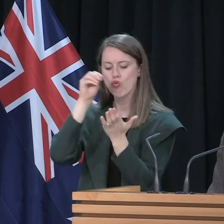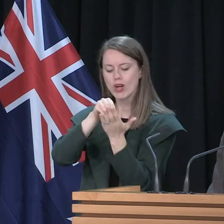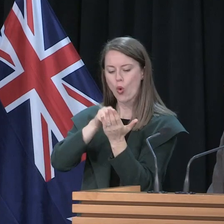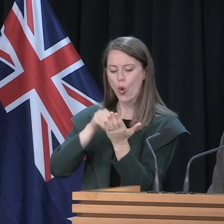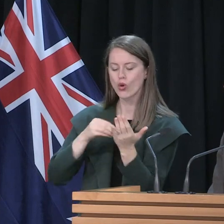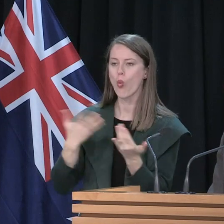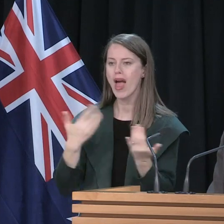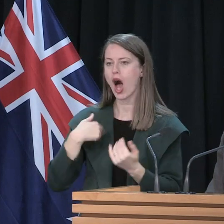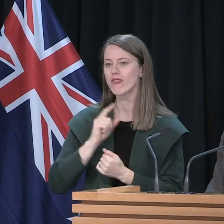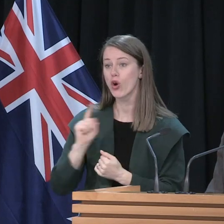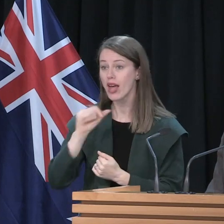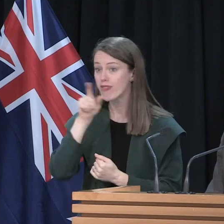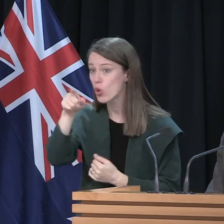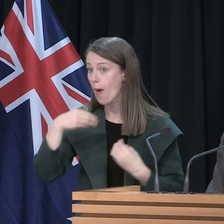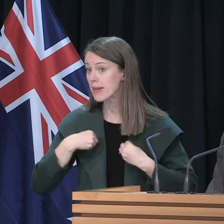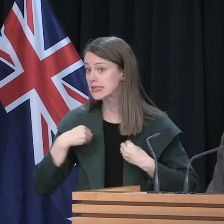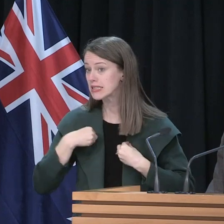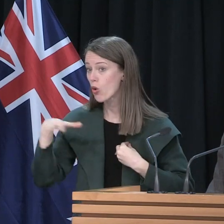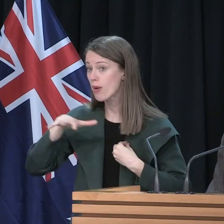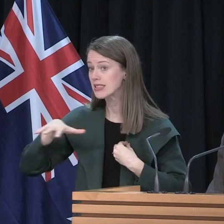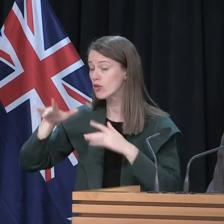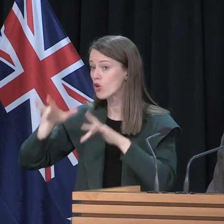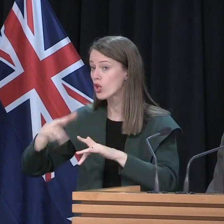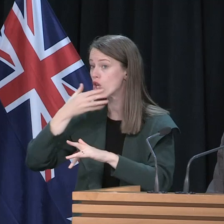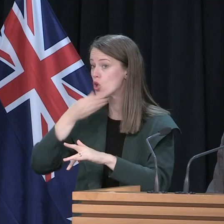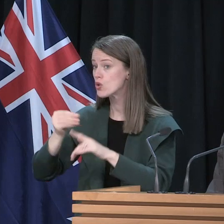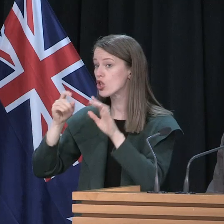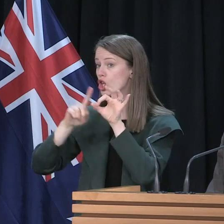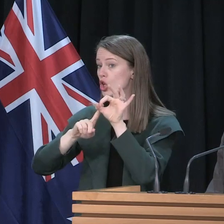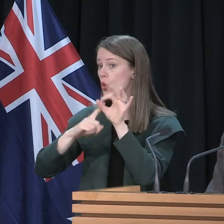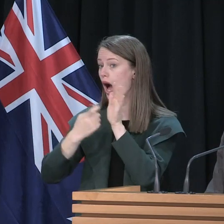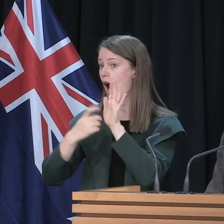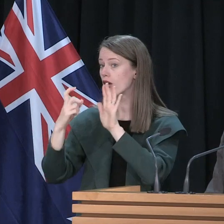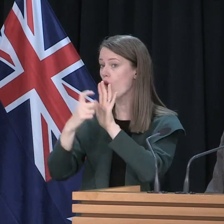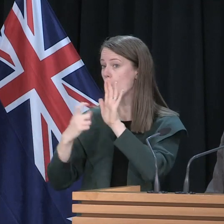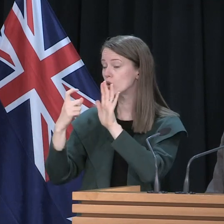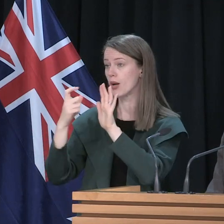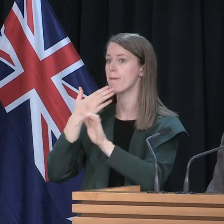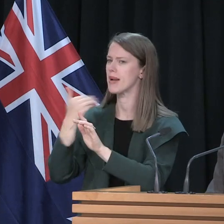a record of your movements. If you're a business or a place